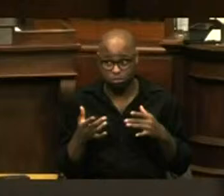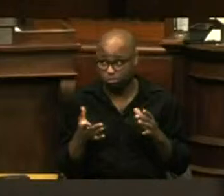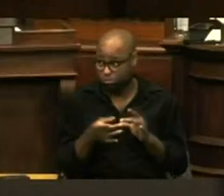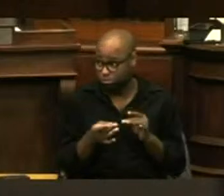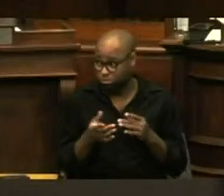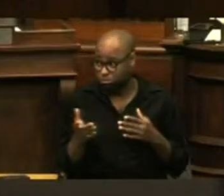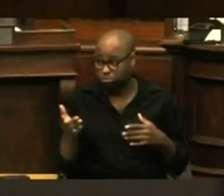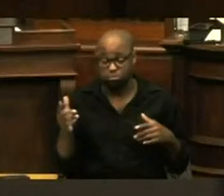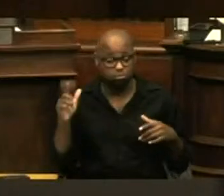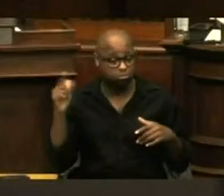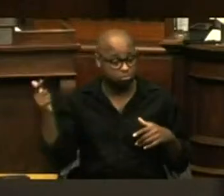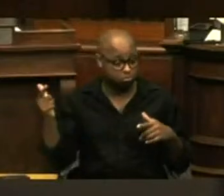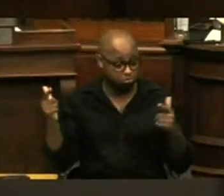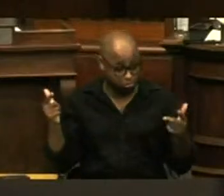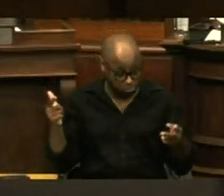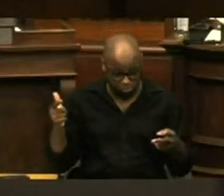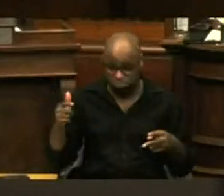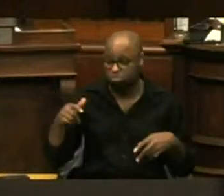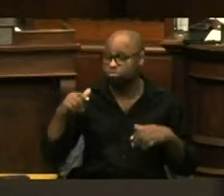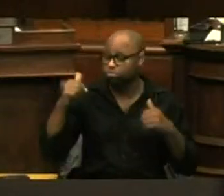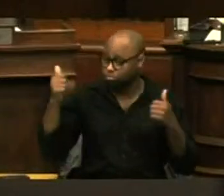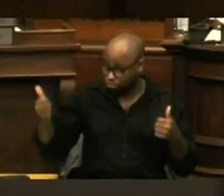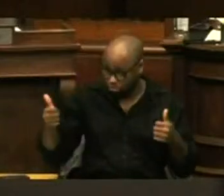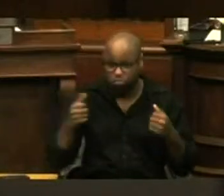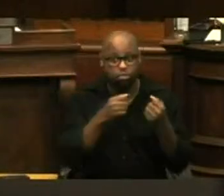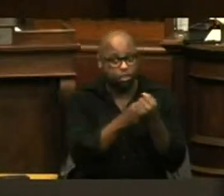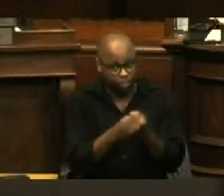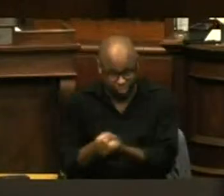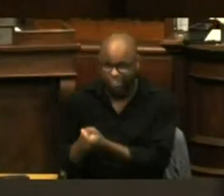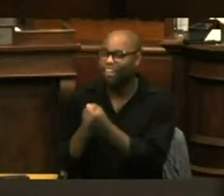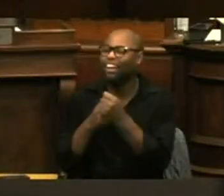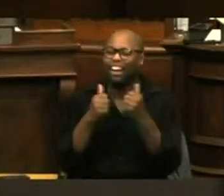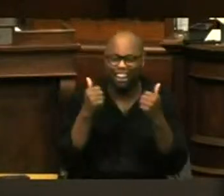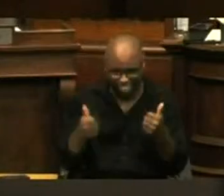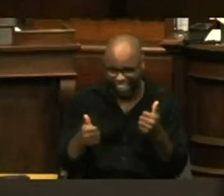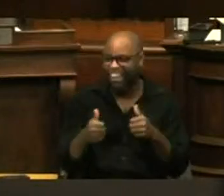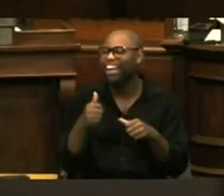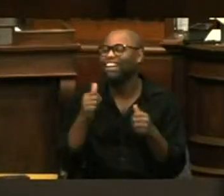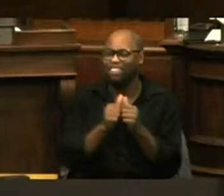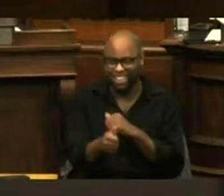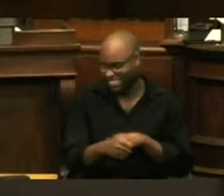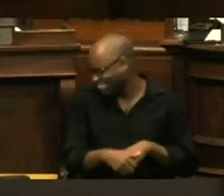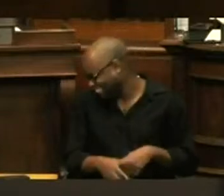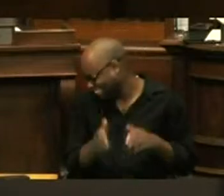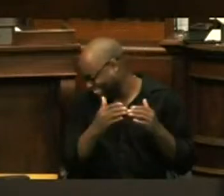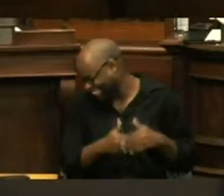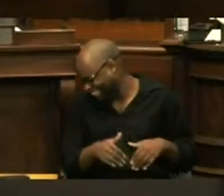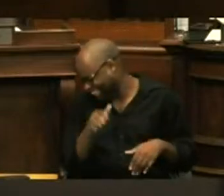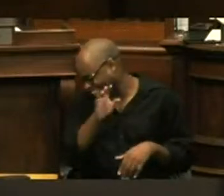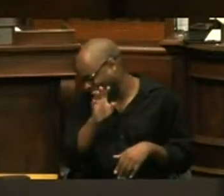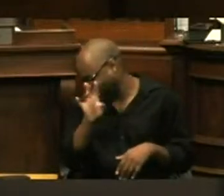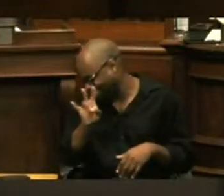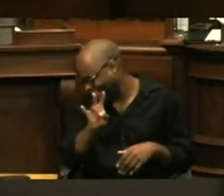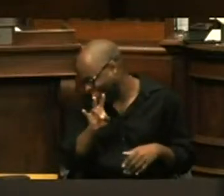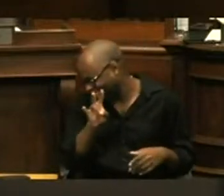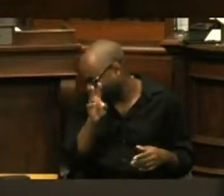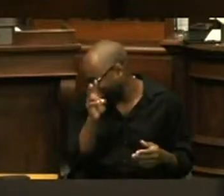questions, comments or concerns. Move it. Motion and second. All in favor? Aye aye. Motion